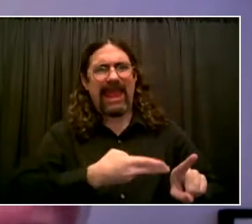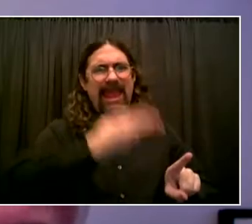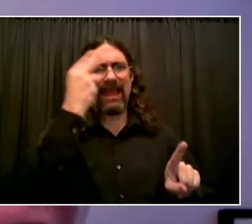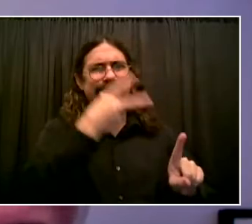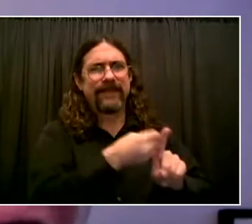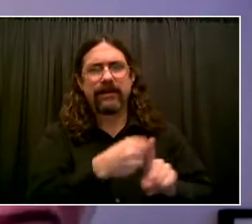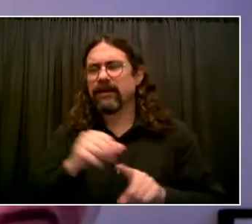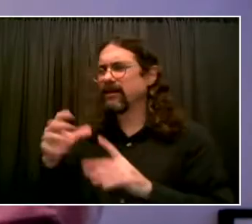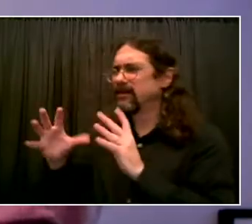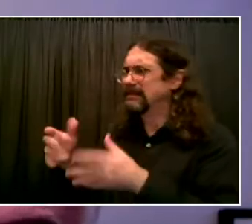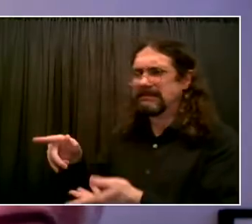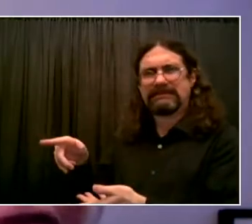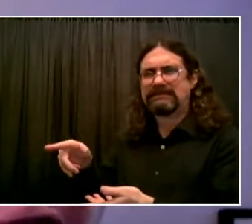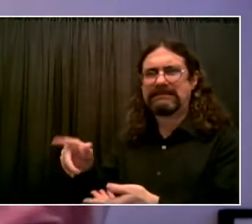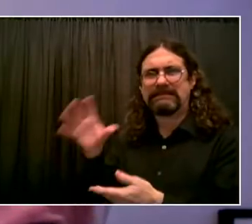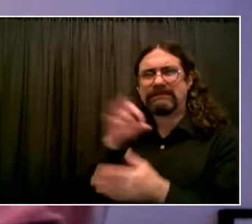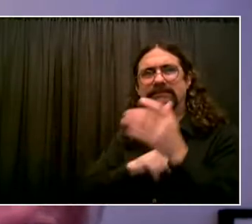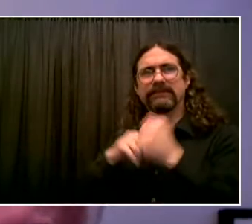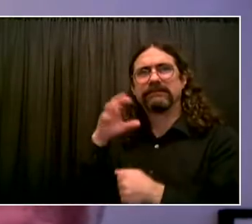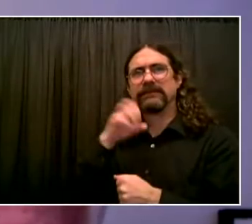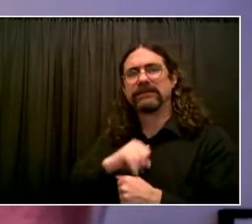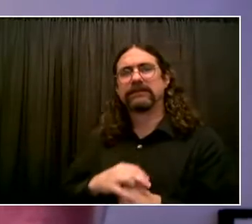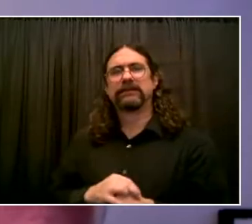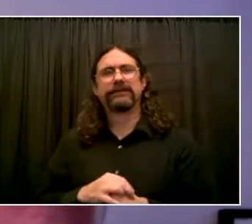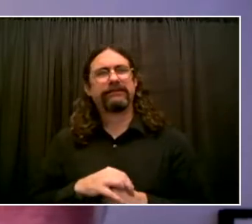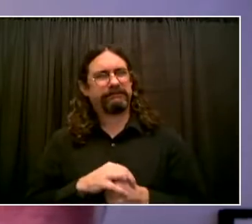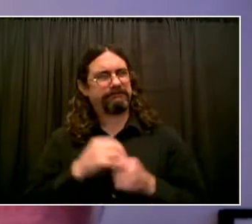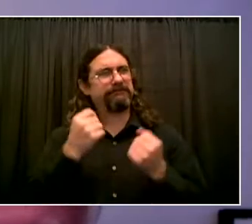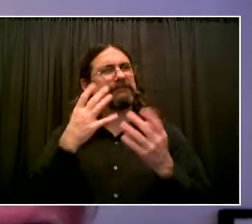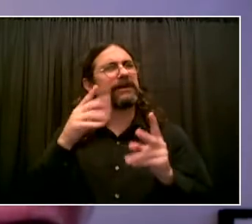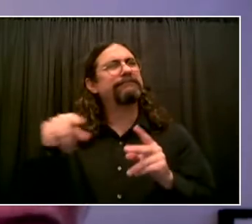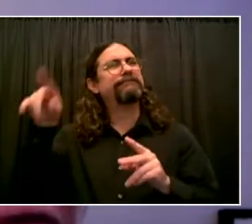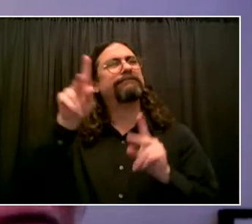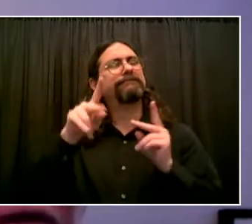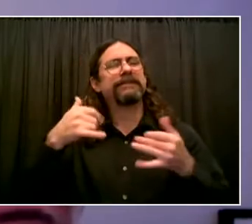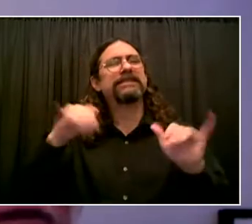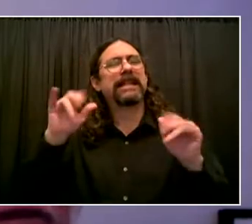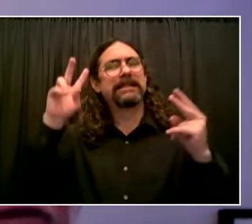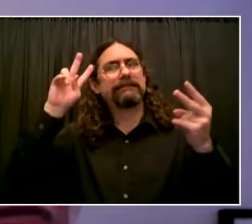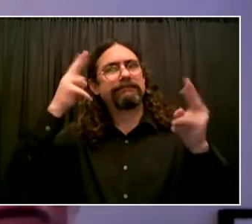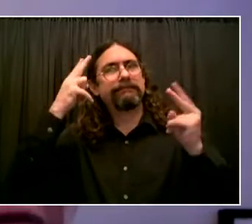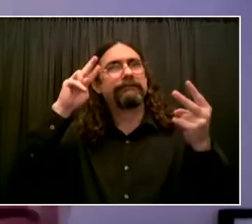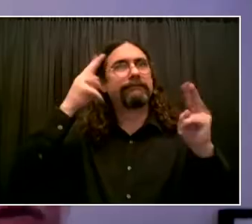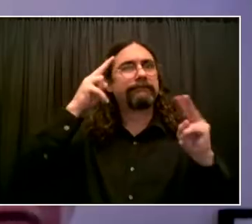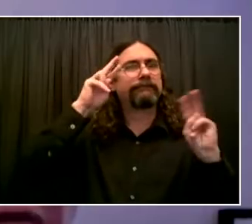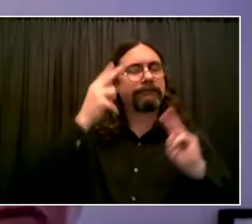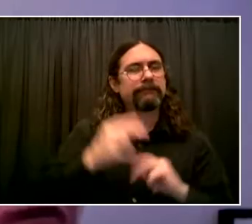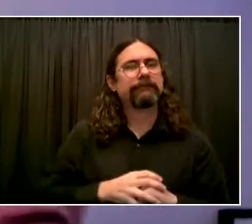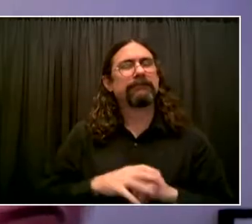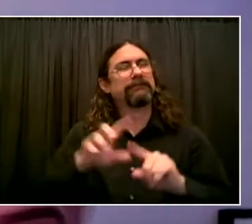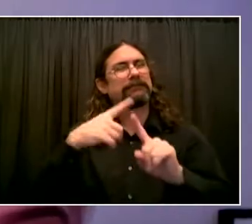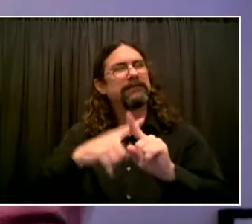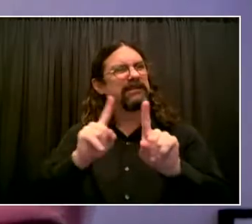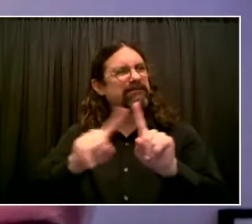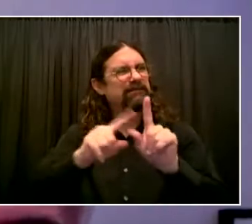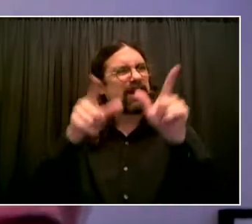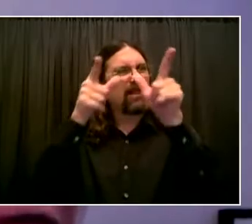OUR BEHALF THAT THE SOMON DOCTORS ARE COMMITTED TO BATTLING MISINFORMATION. WE ARE GOING T O GET THE MESSAGE OUT WITH PEOPLE